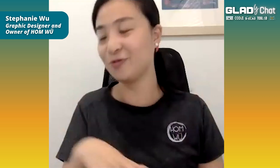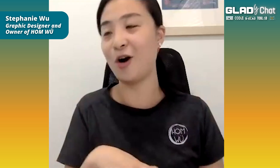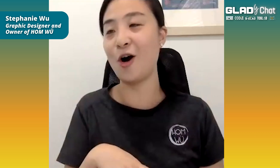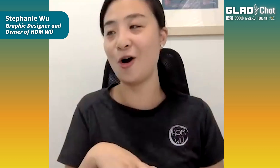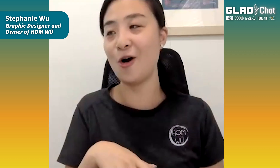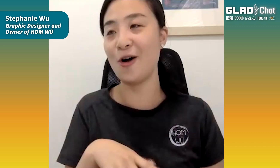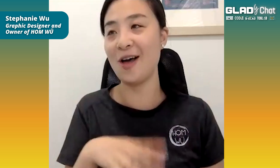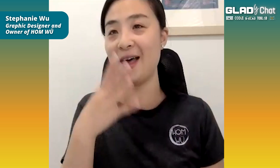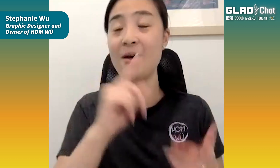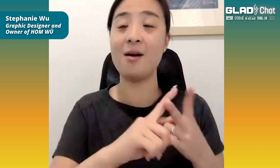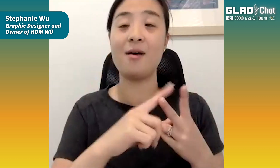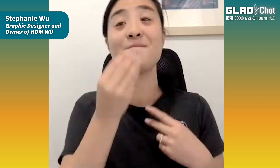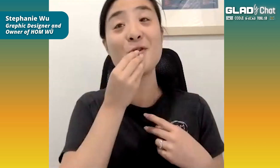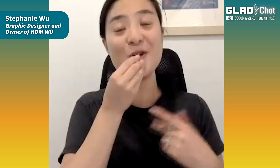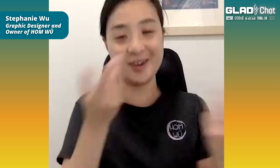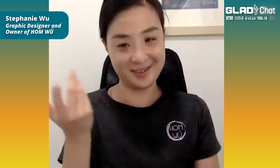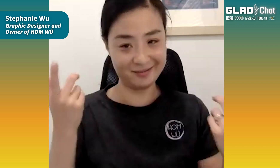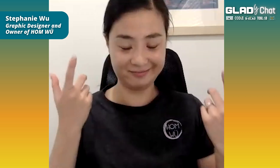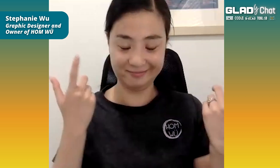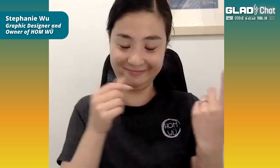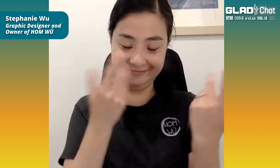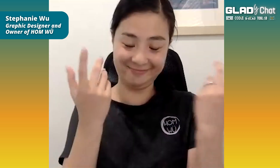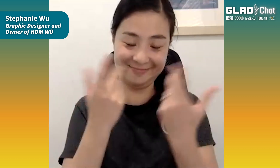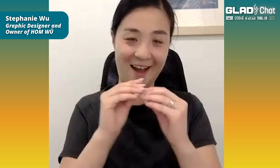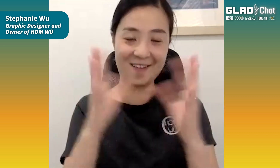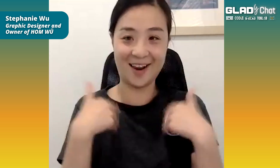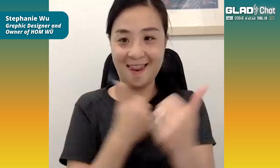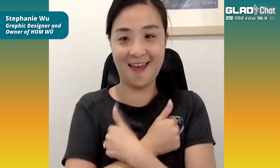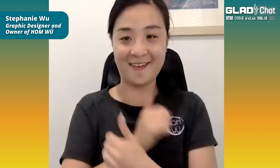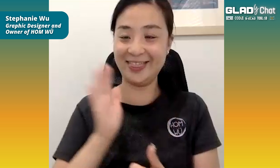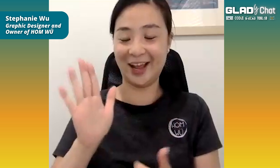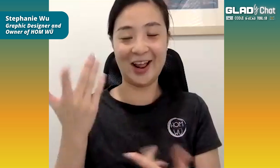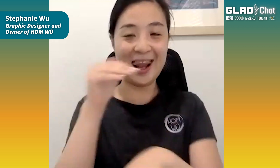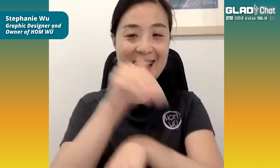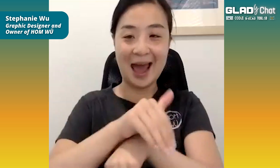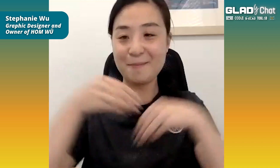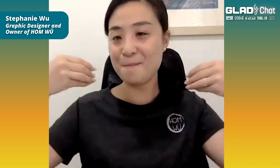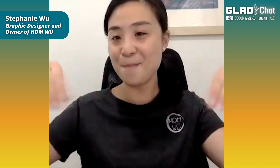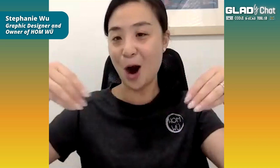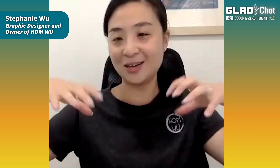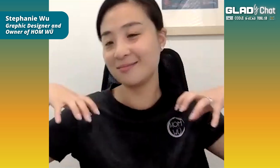And as for food, obviously I love [Taiwan’s] night markets.